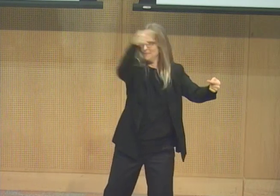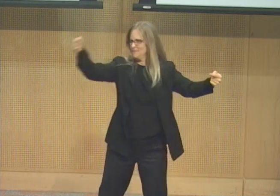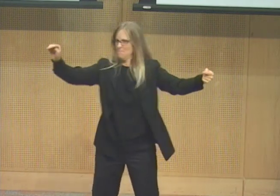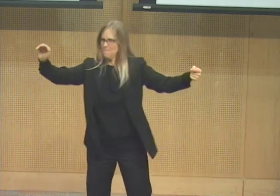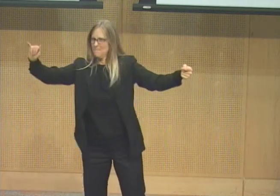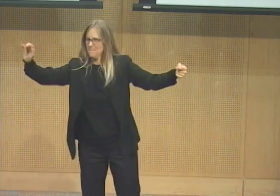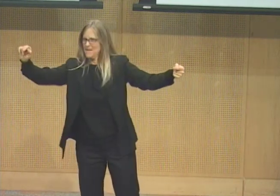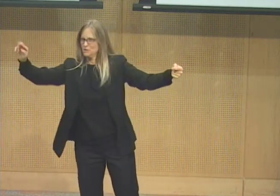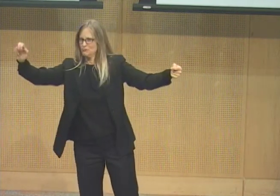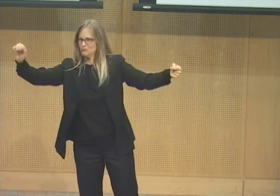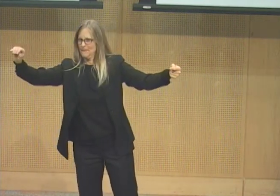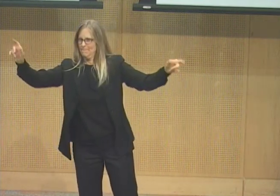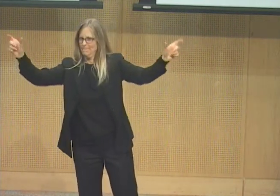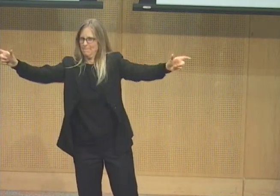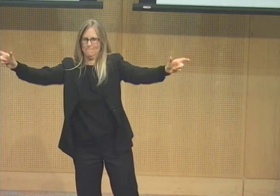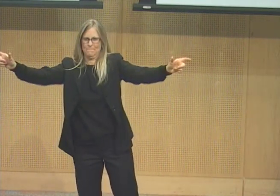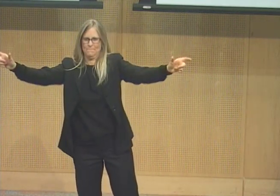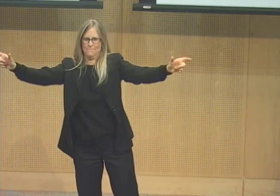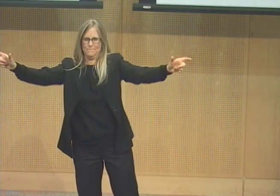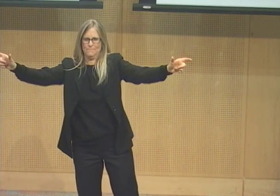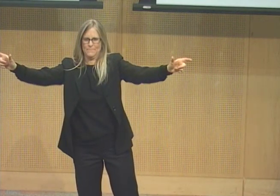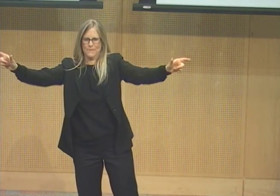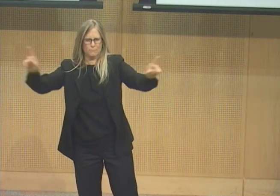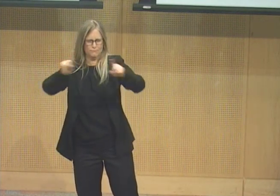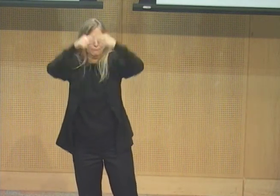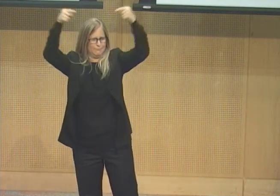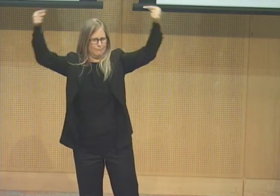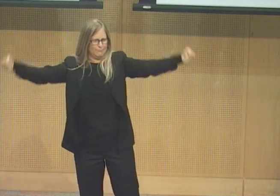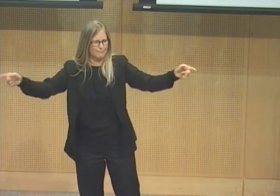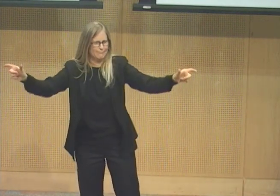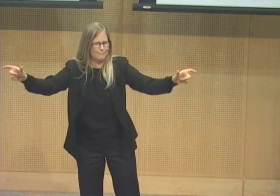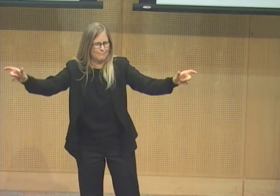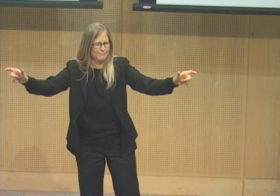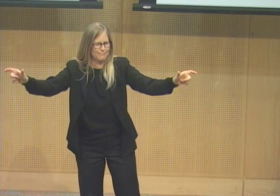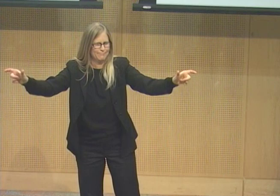of "mainstream" versus "isolation"--